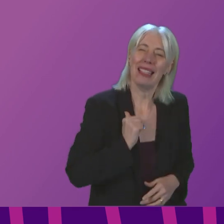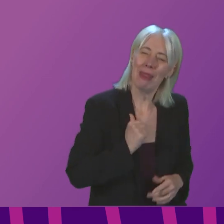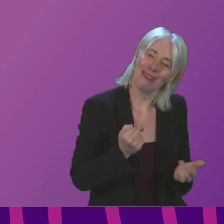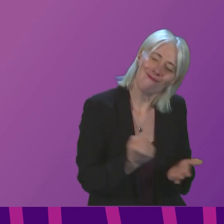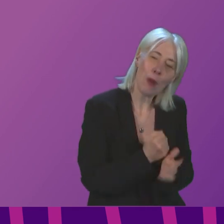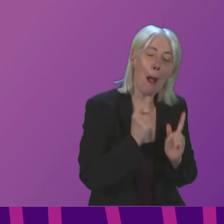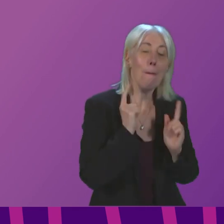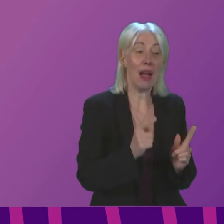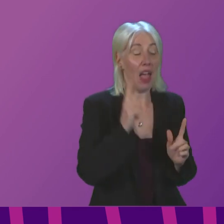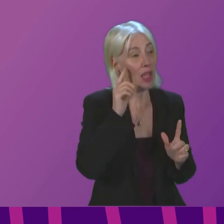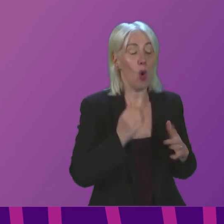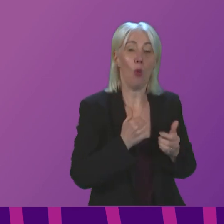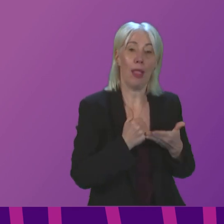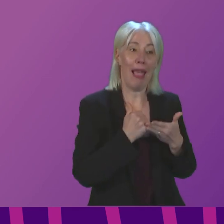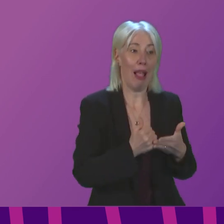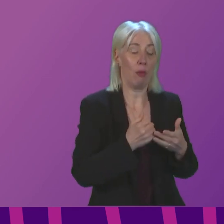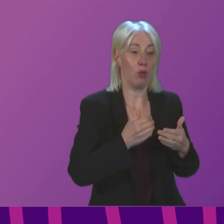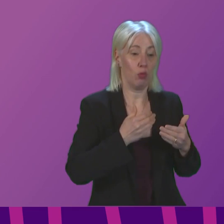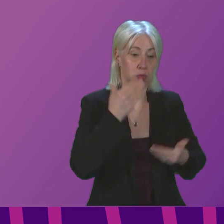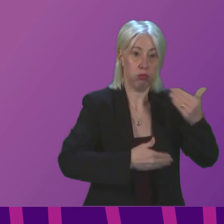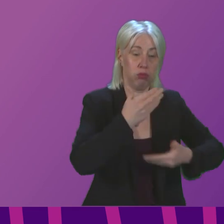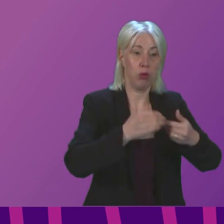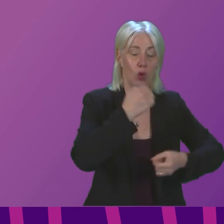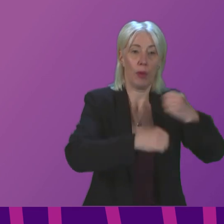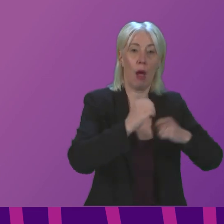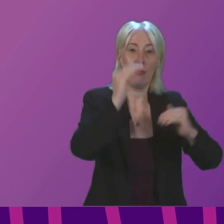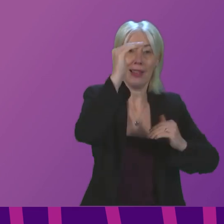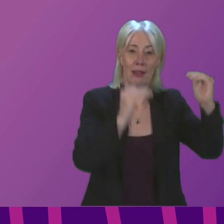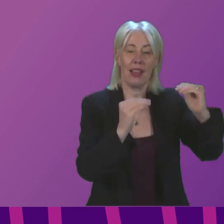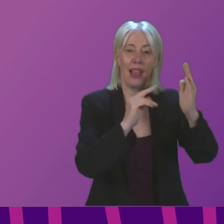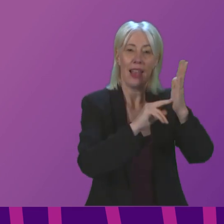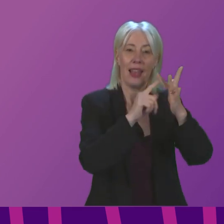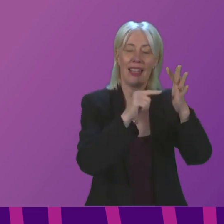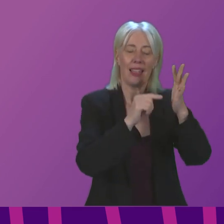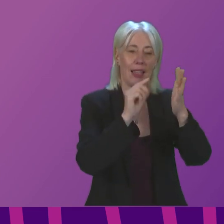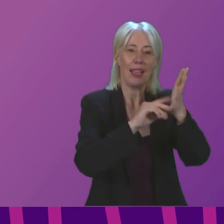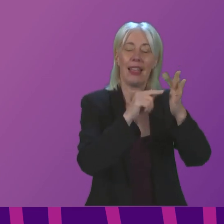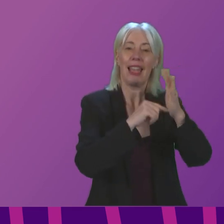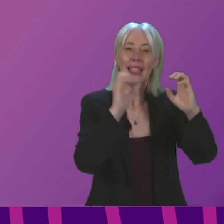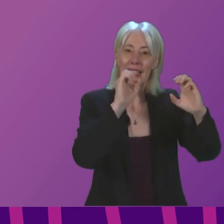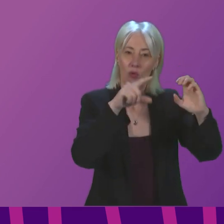will accelerate or help to accelerate our delivery of net zero, and it is important that people and communities are at the heart of that.